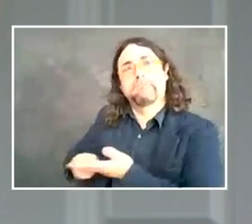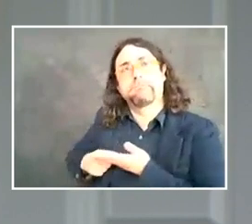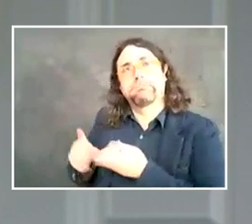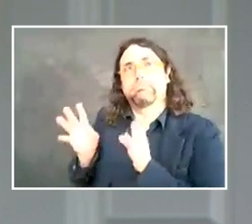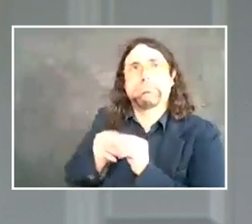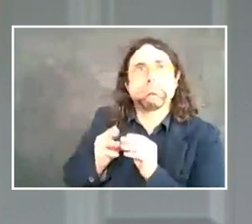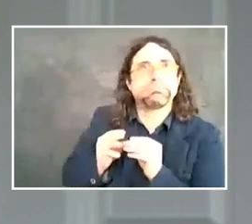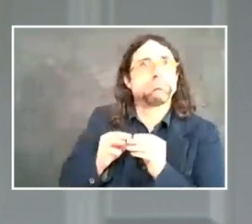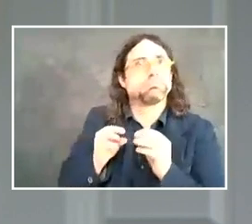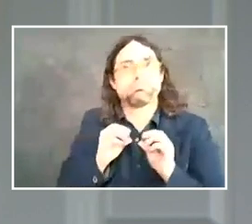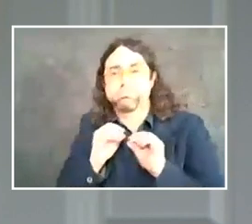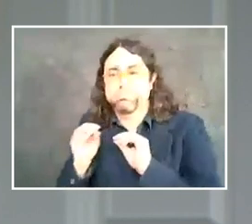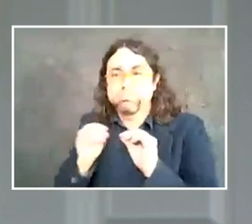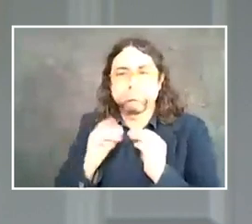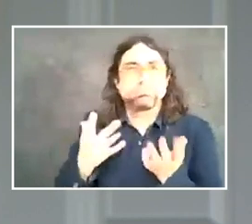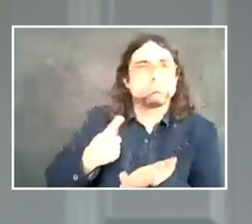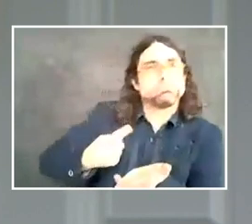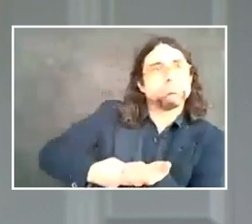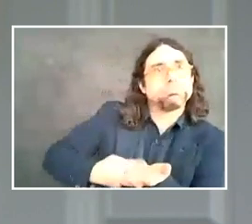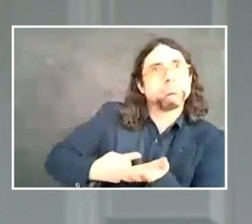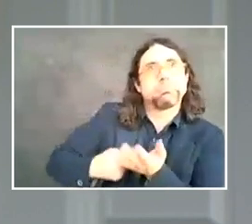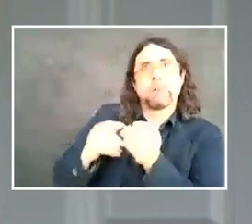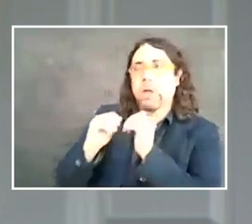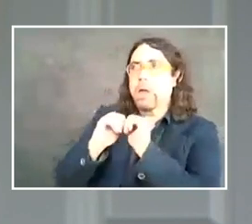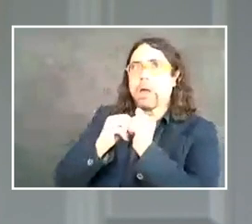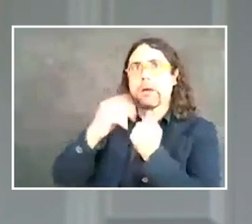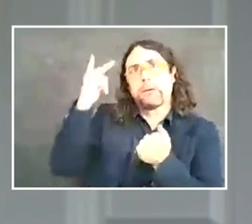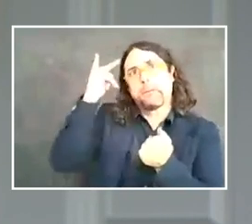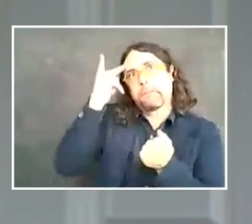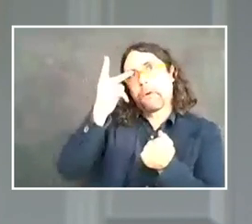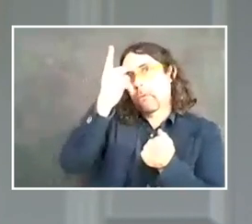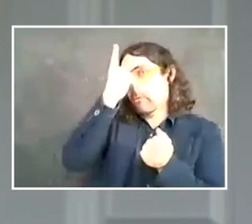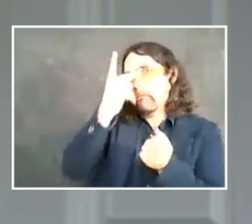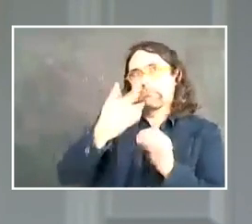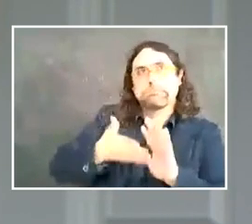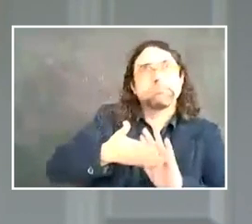OUR EMPLOYEES, WHETHER IT'S